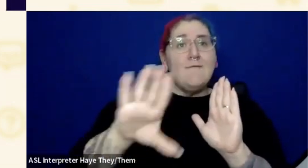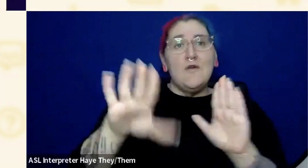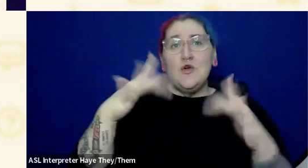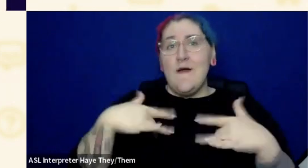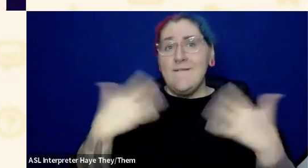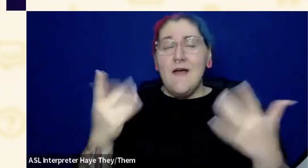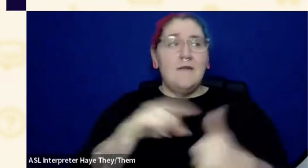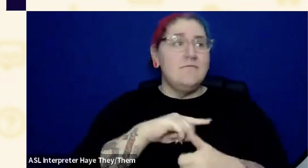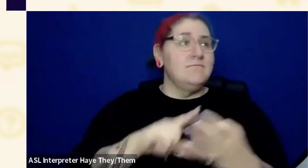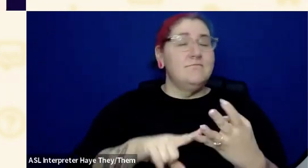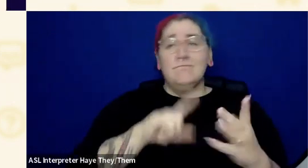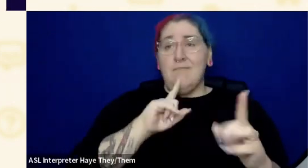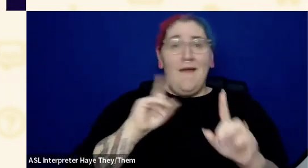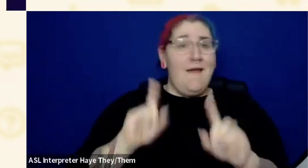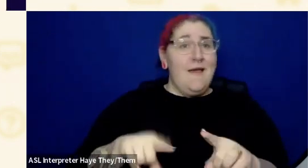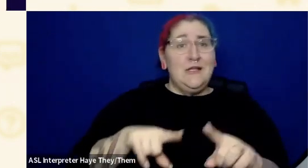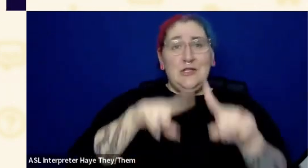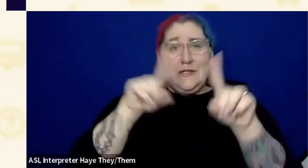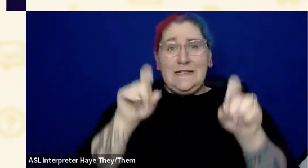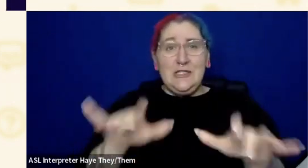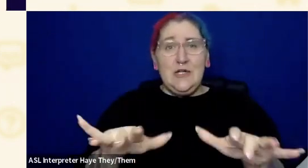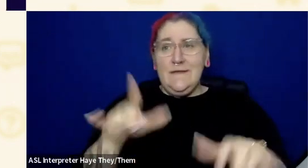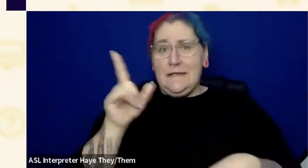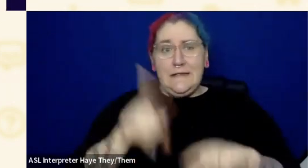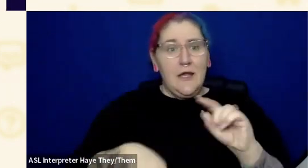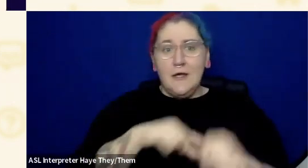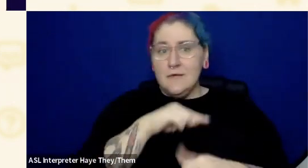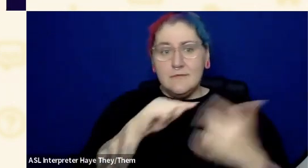There are a lot of things you need to know to comply with accessibility standards.